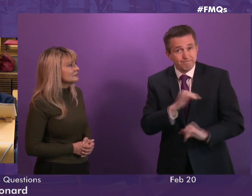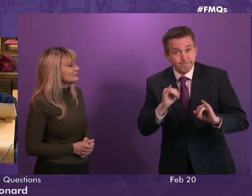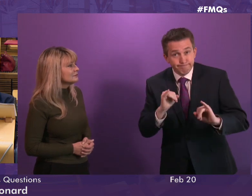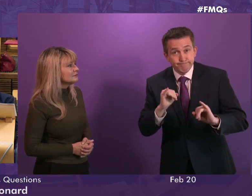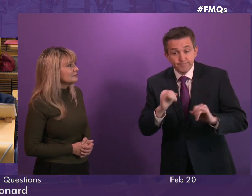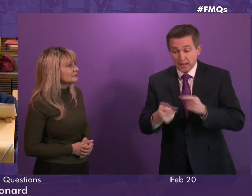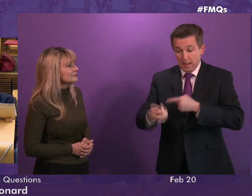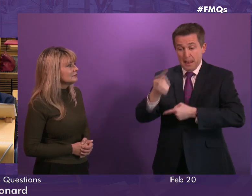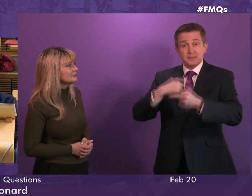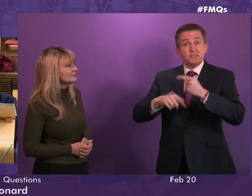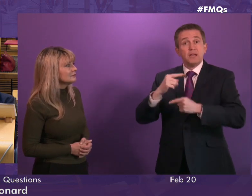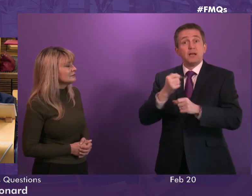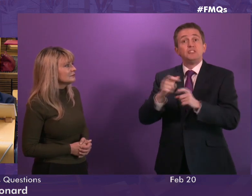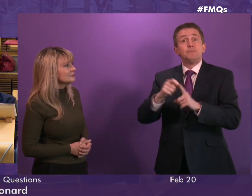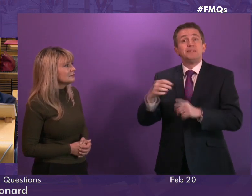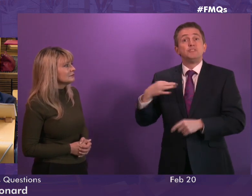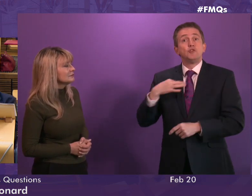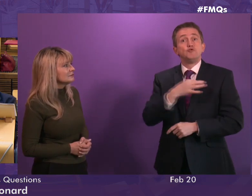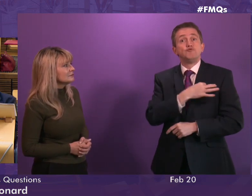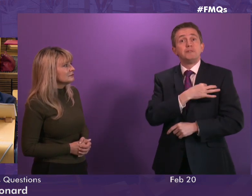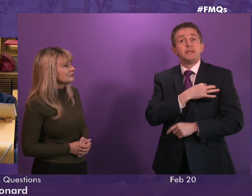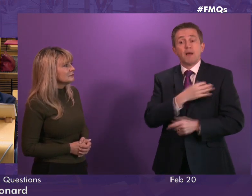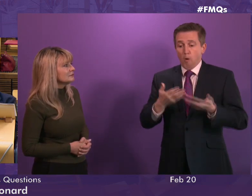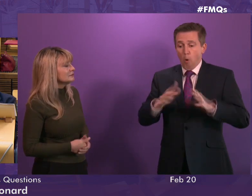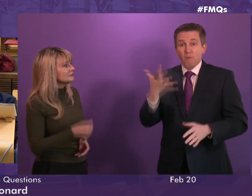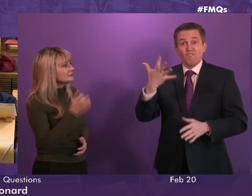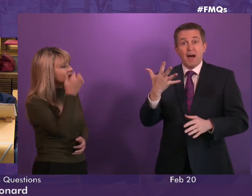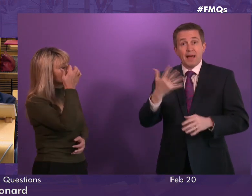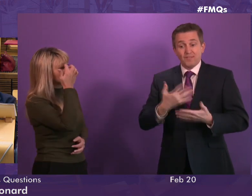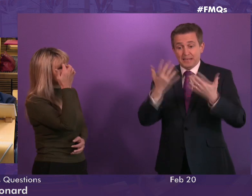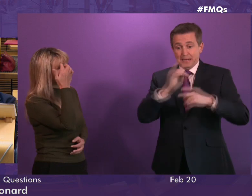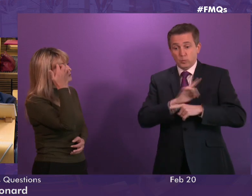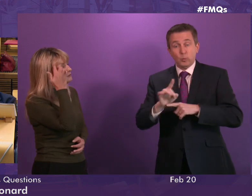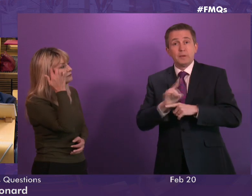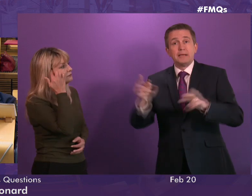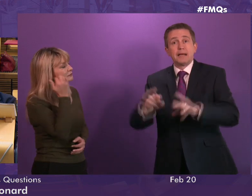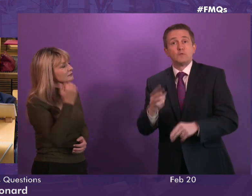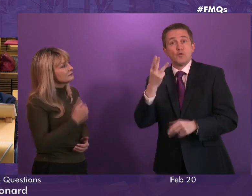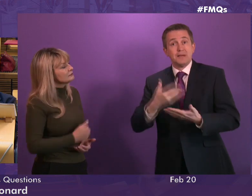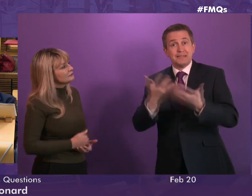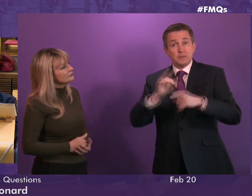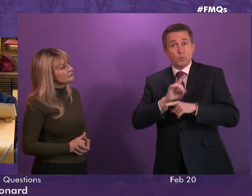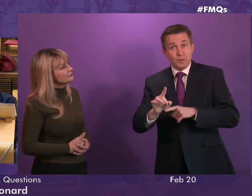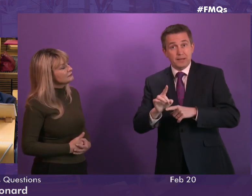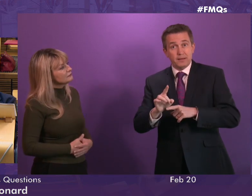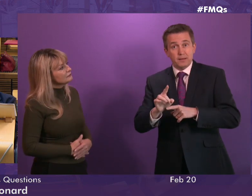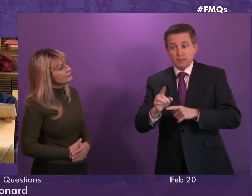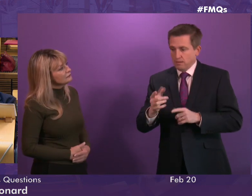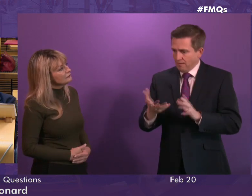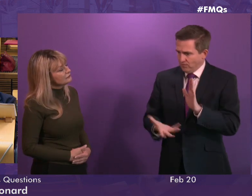Last year, the surgery was cut from five days to three. Now, without any consultation, local